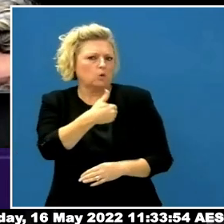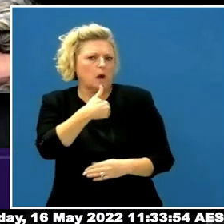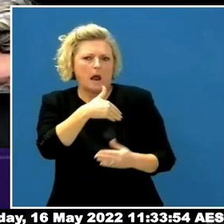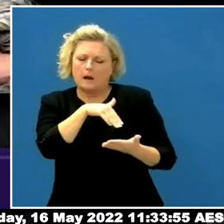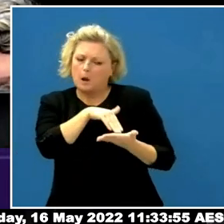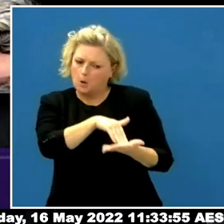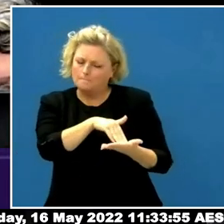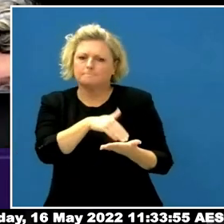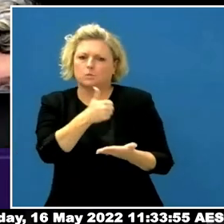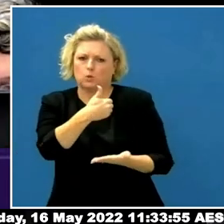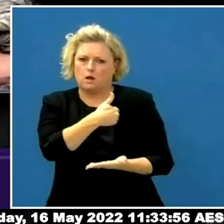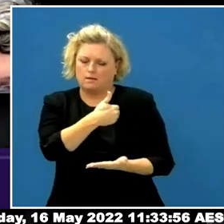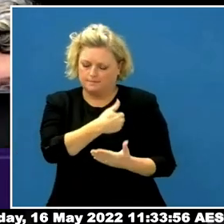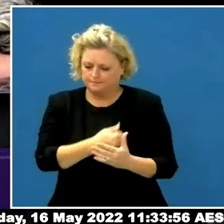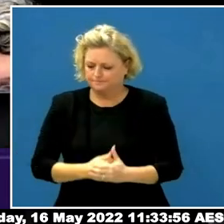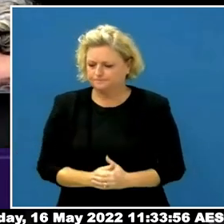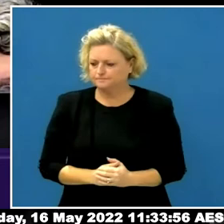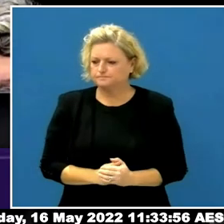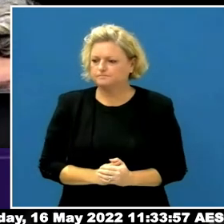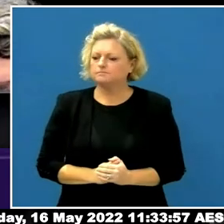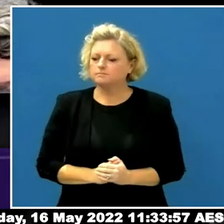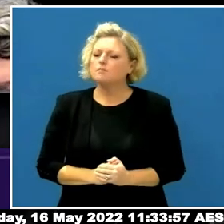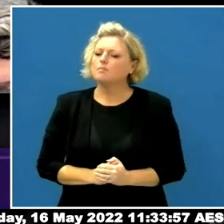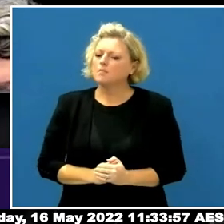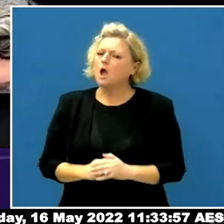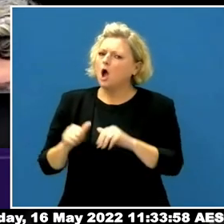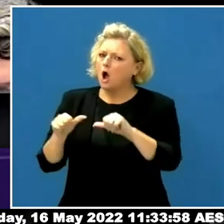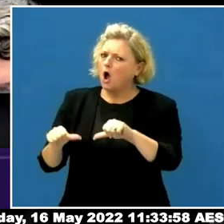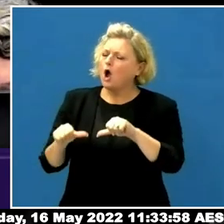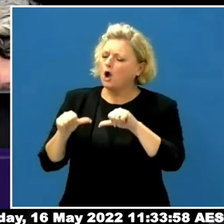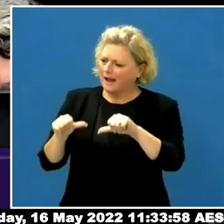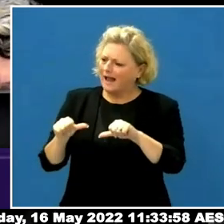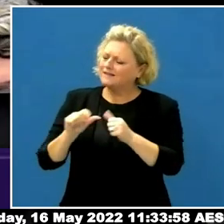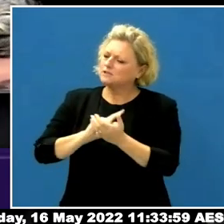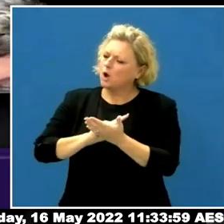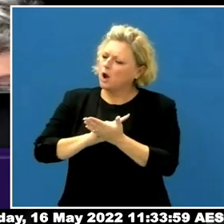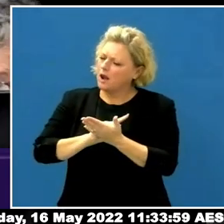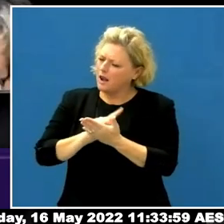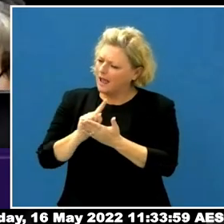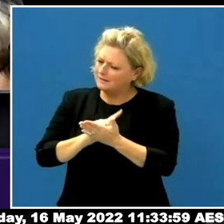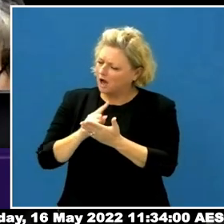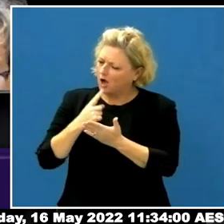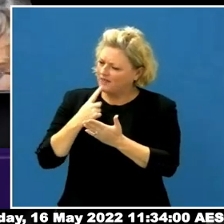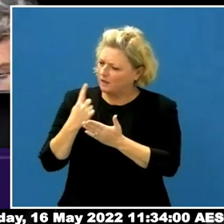And I think we'll come to this in your statement in your evidence, they became